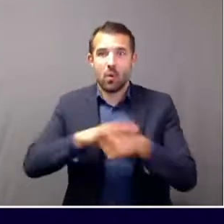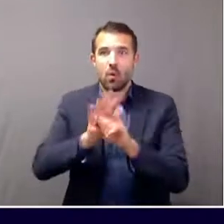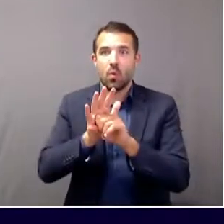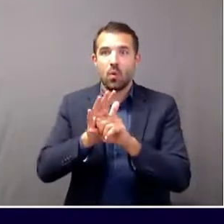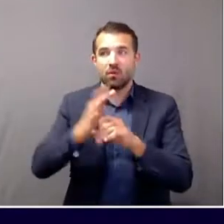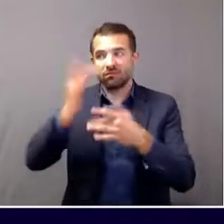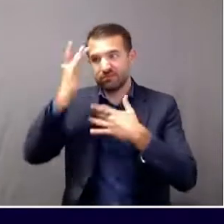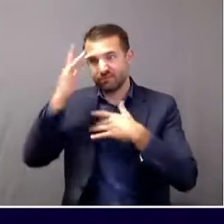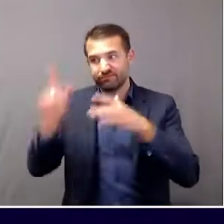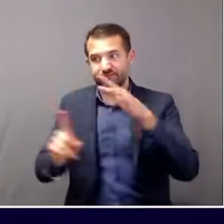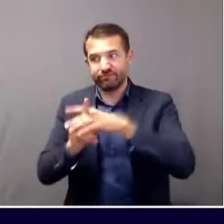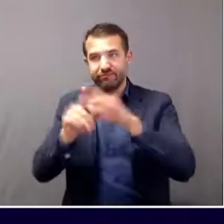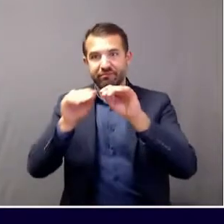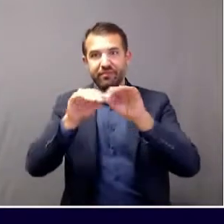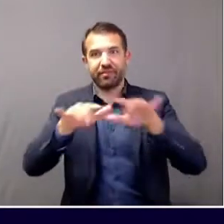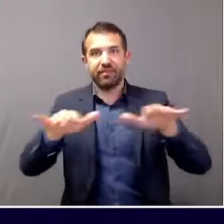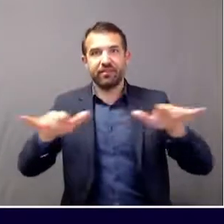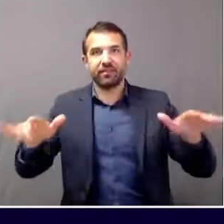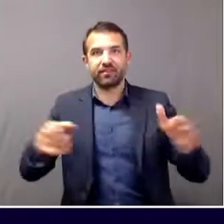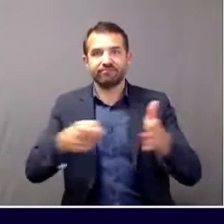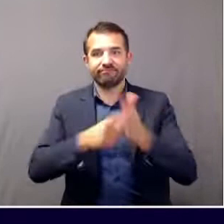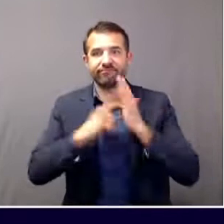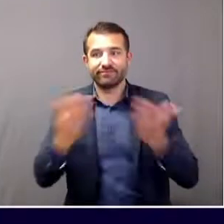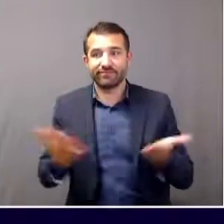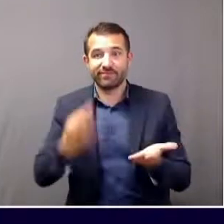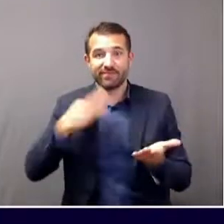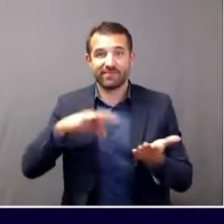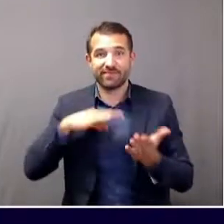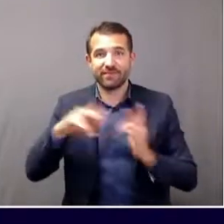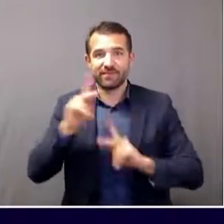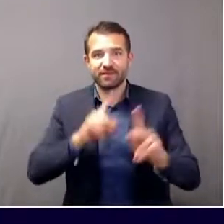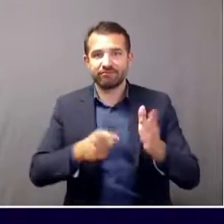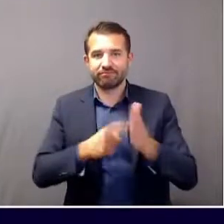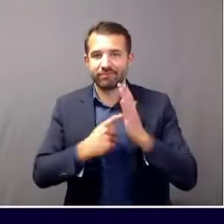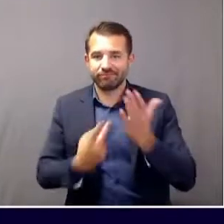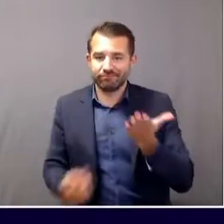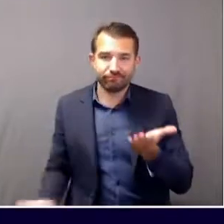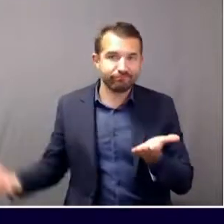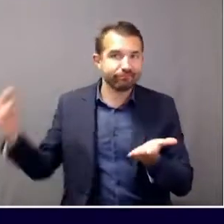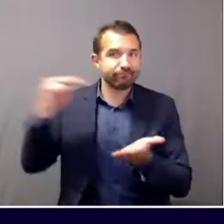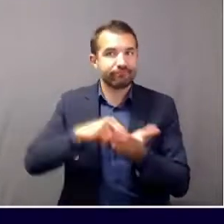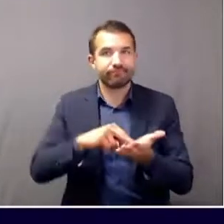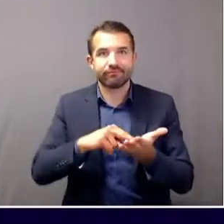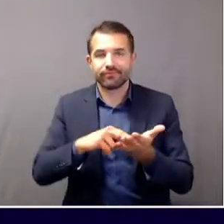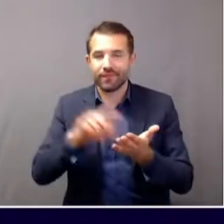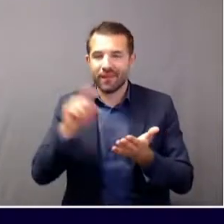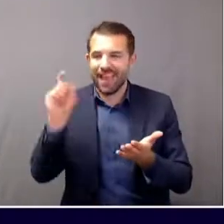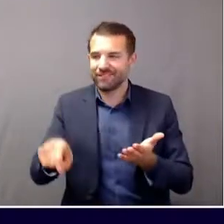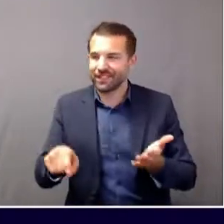people to rise to the occasion